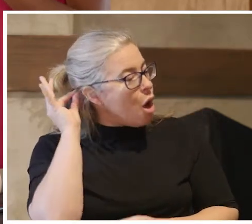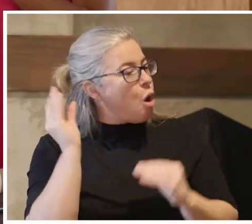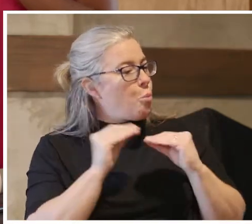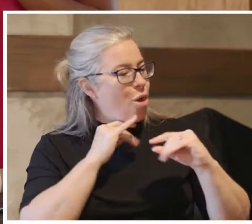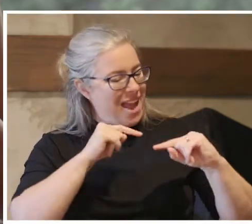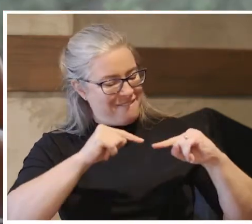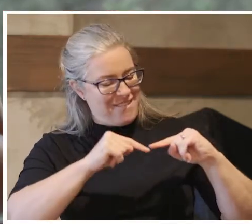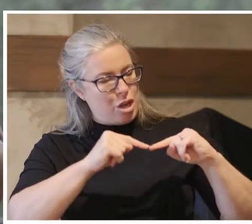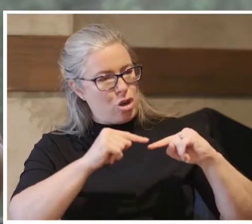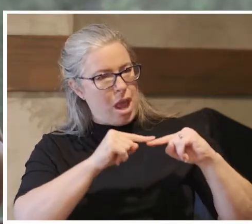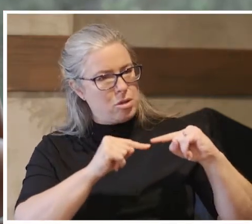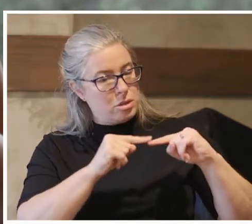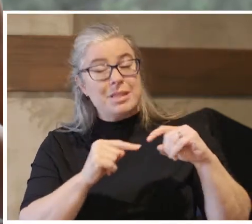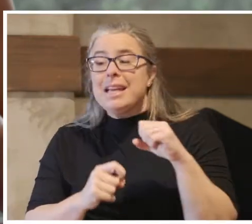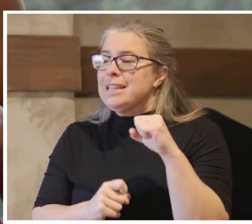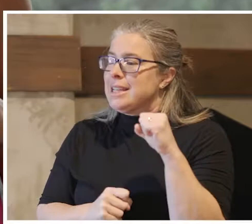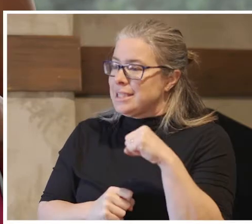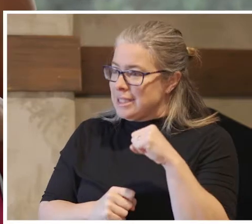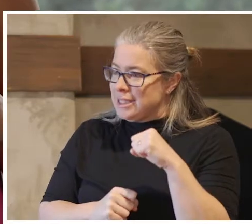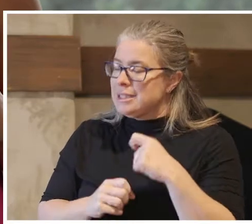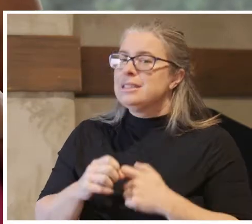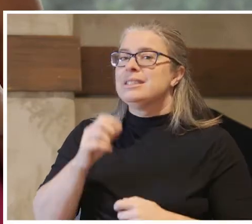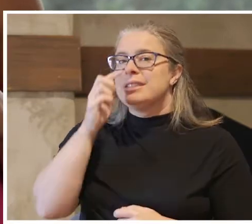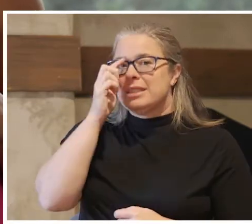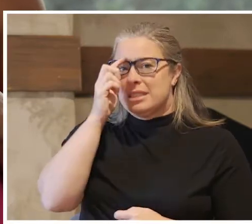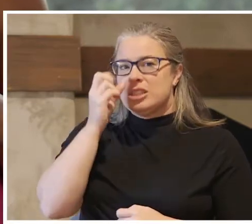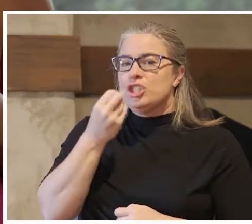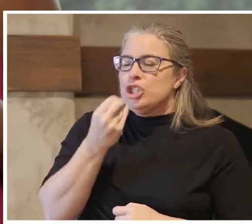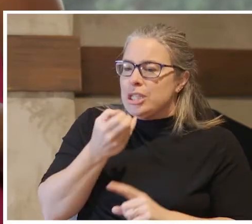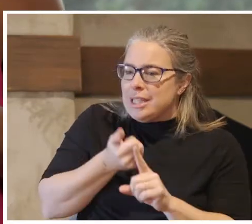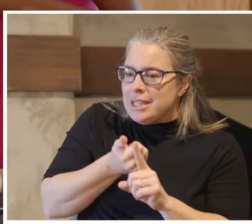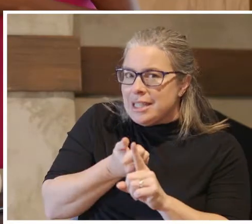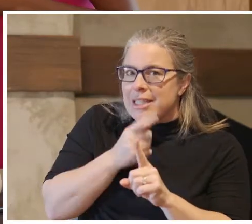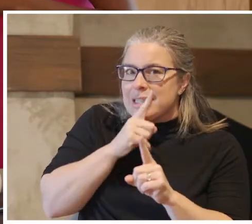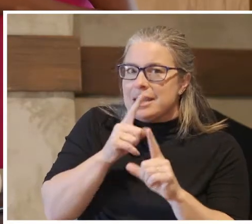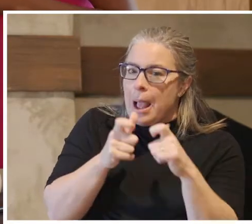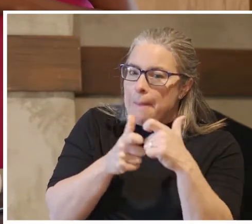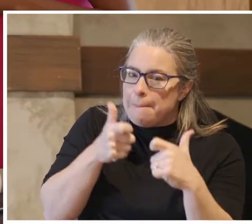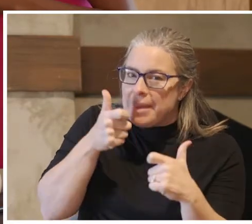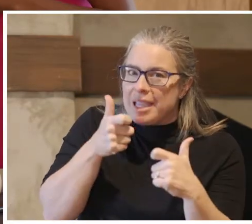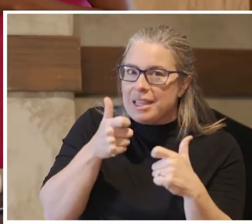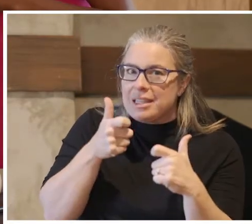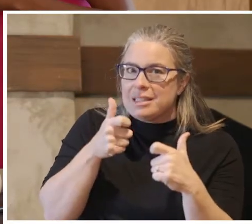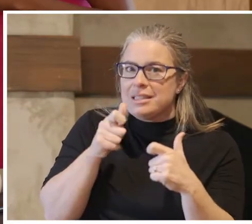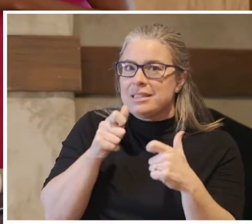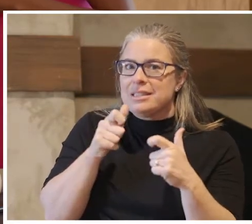It's more like fingernails. - Yeah. And she is the biggest an armadillo can get